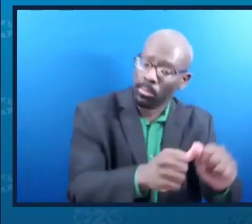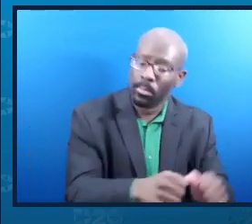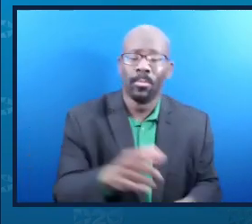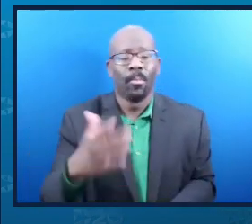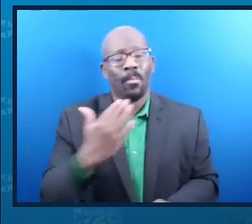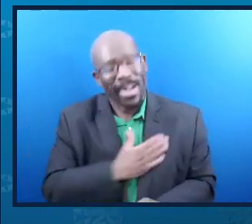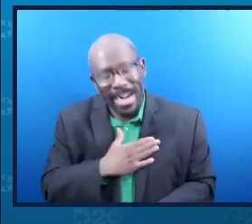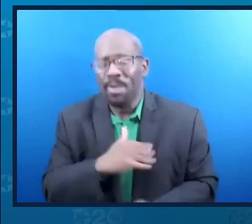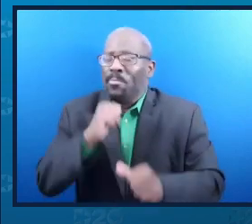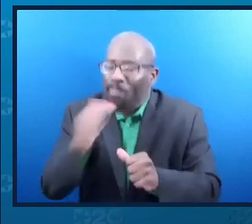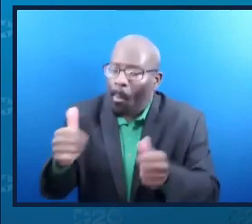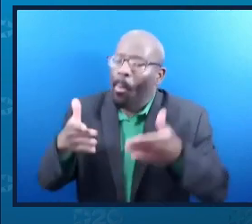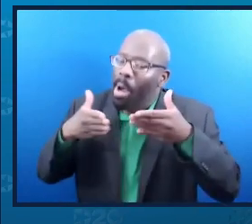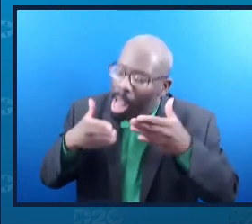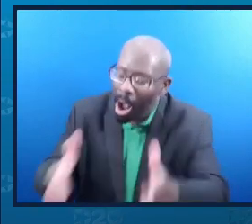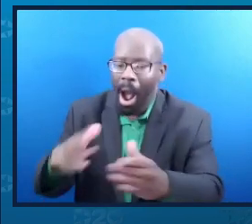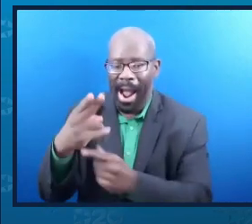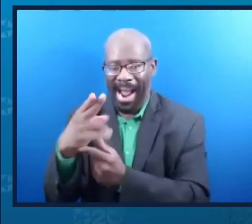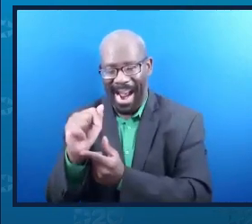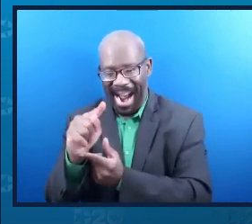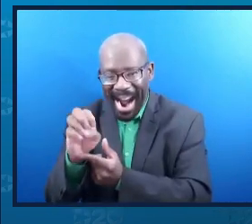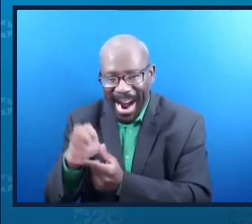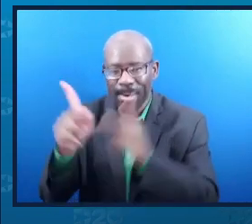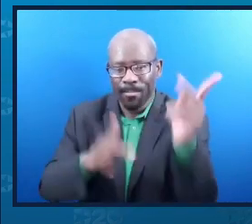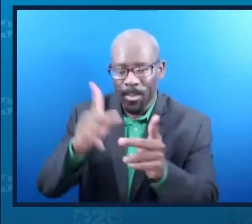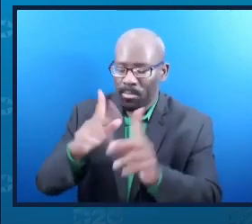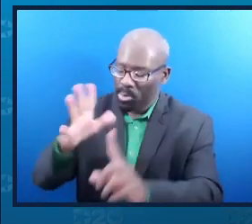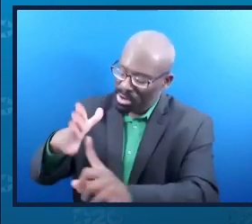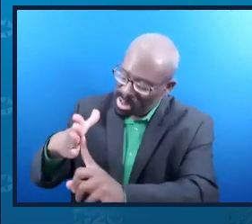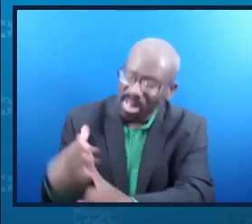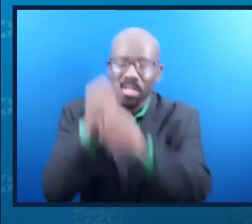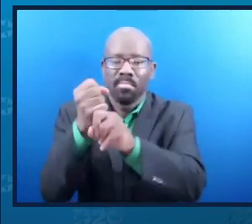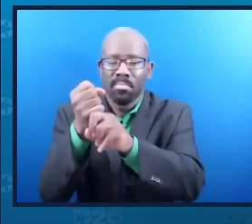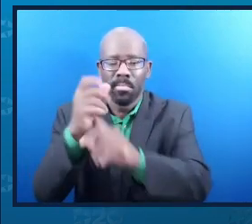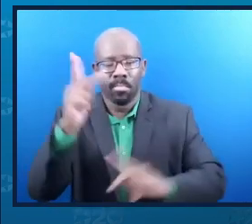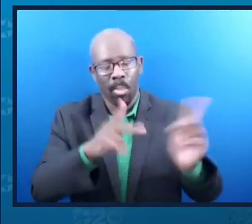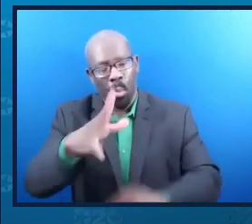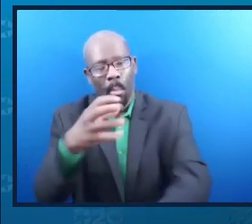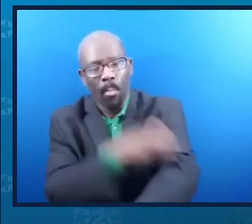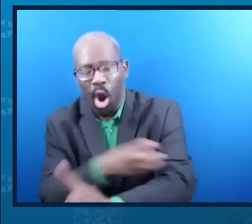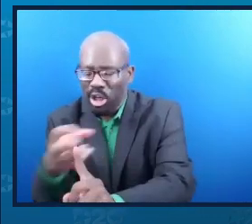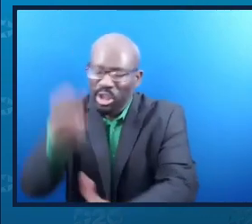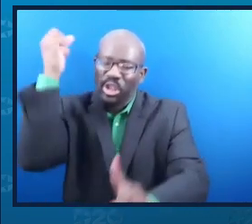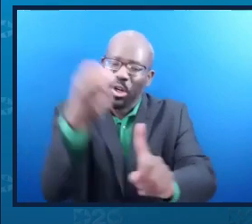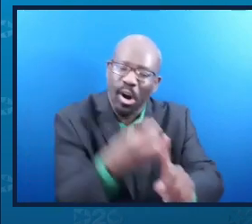POWER. DO NOT LET THEM TAKE AWAY YOUR